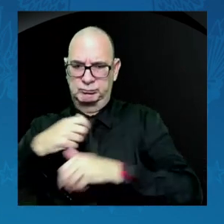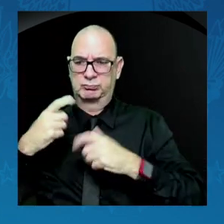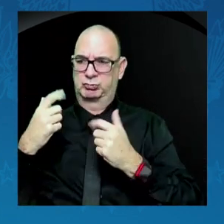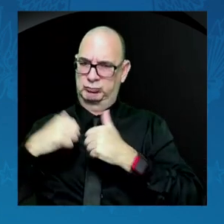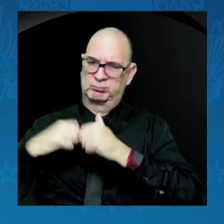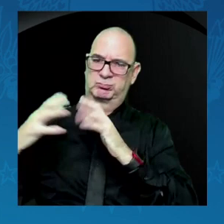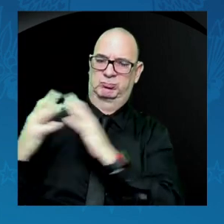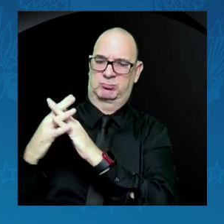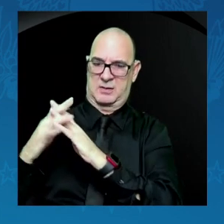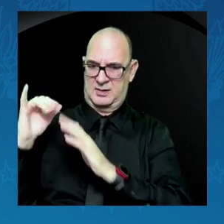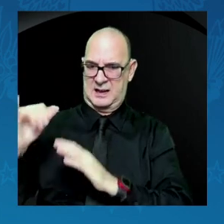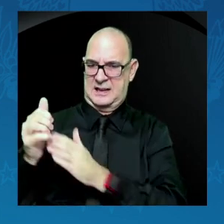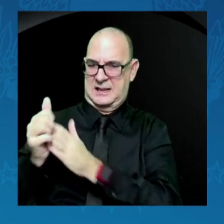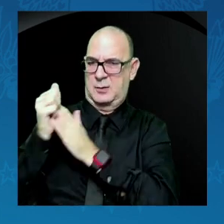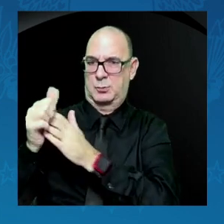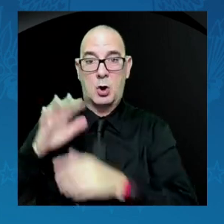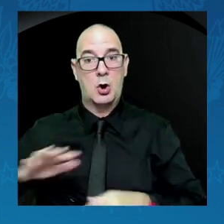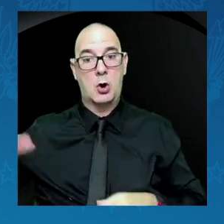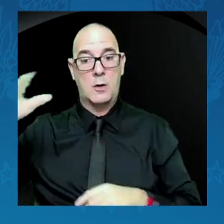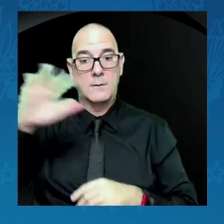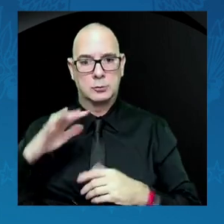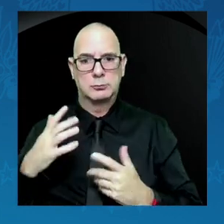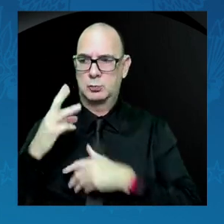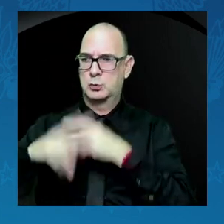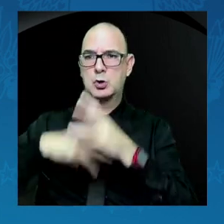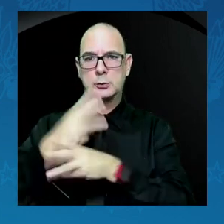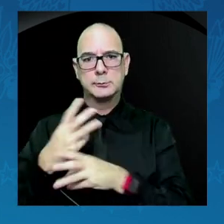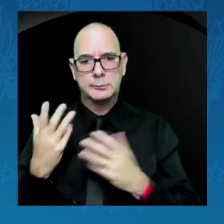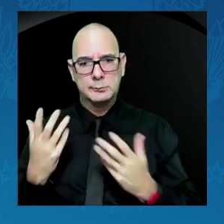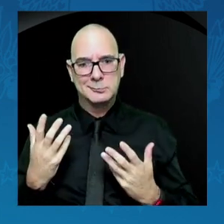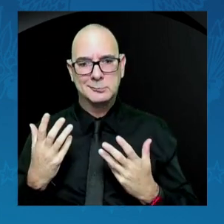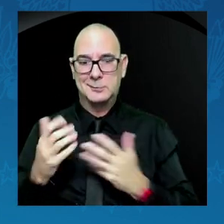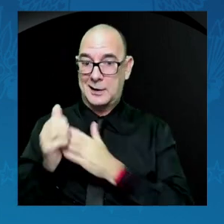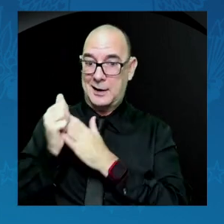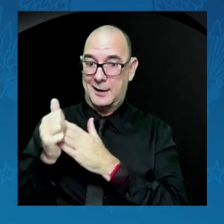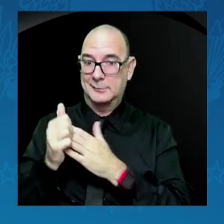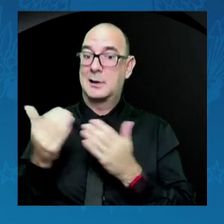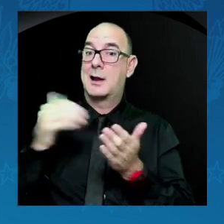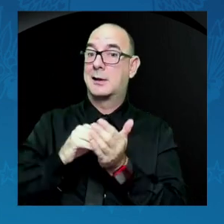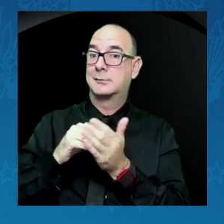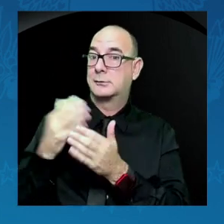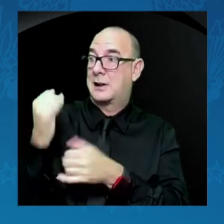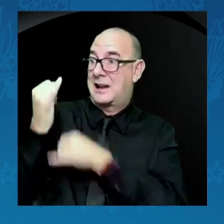and leading again the international campaign to address climate change.